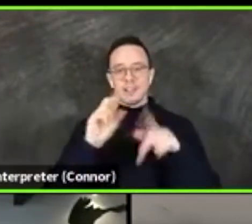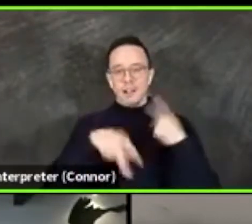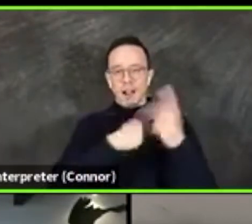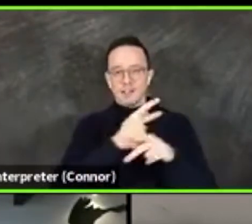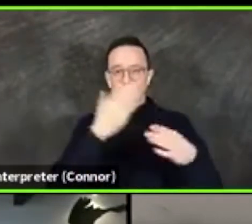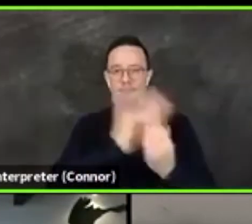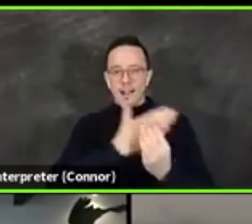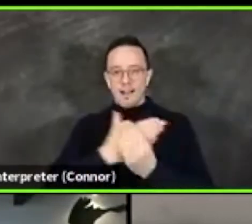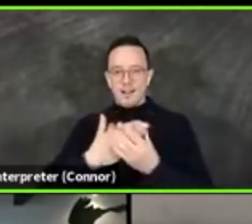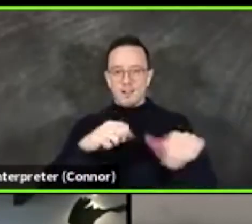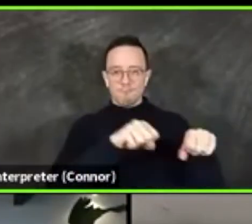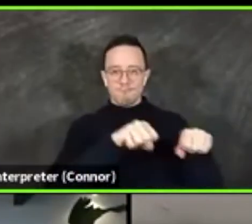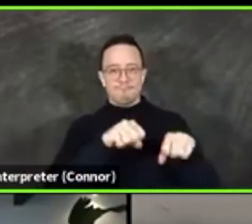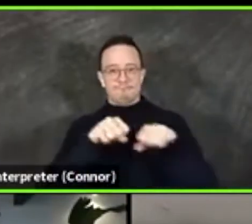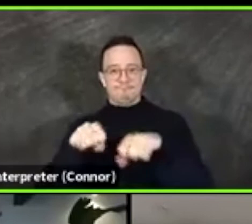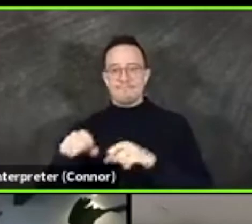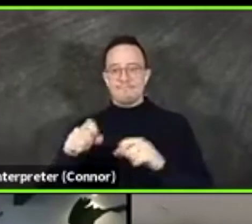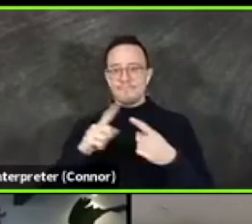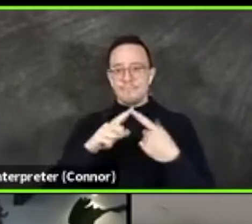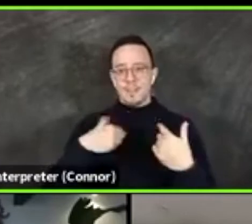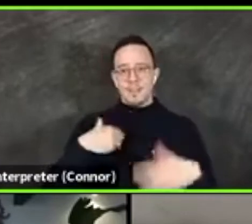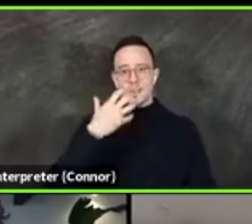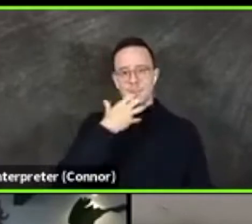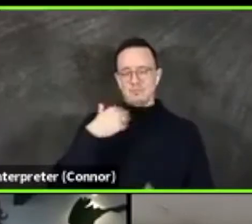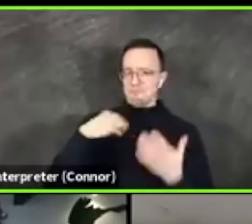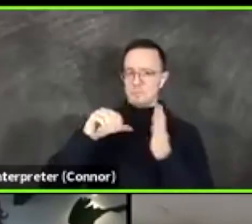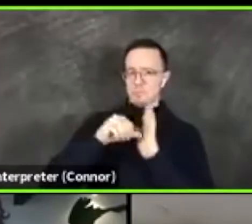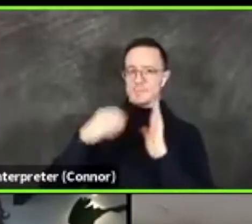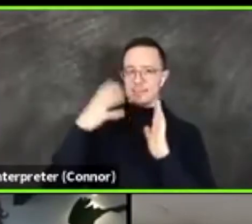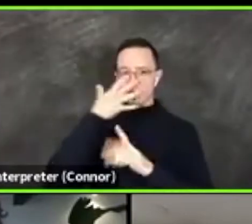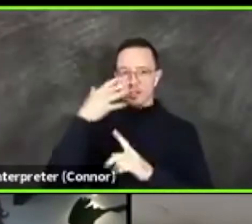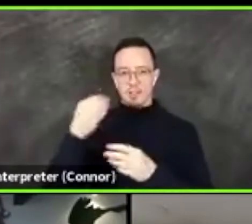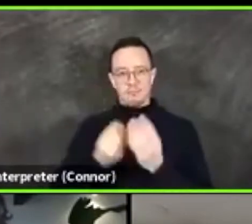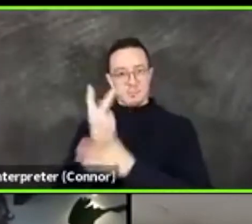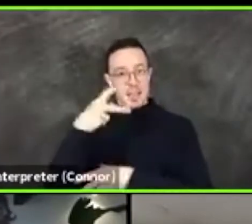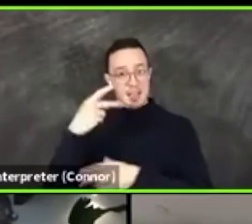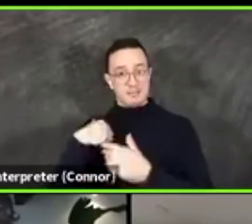LOOKING PLANT THAT IS CONTINUING TO GROW.